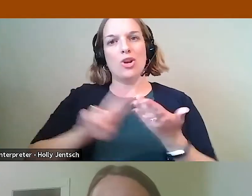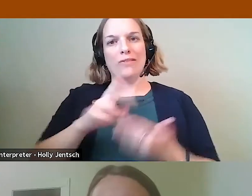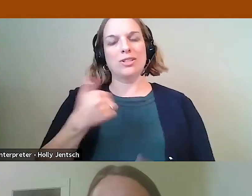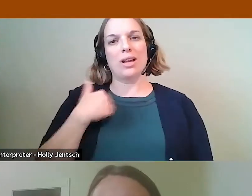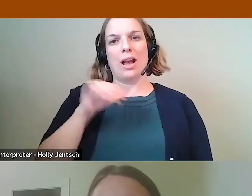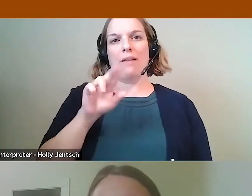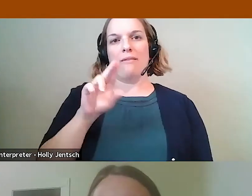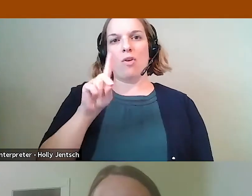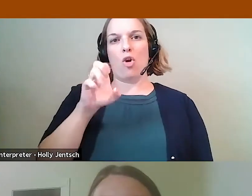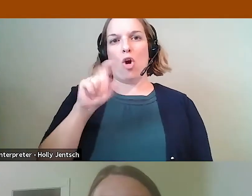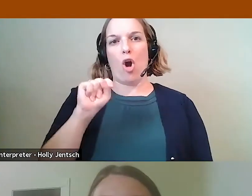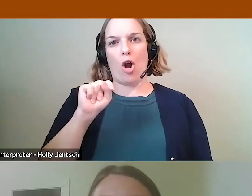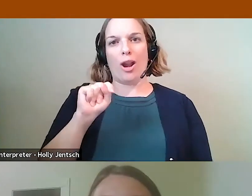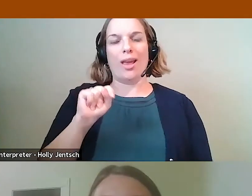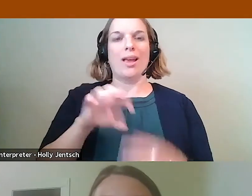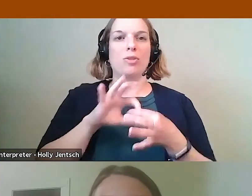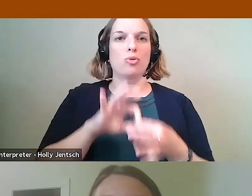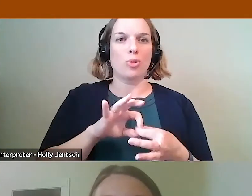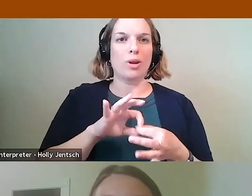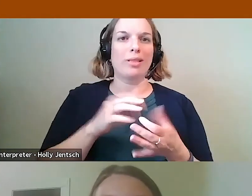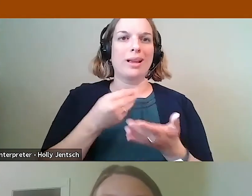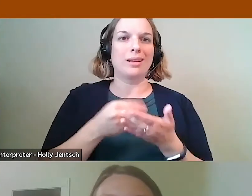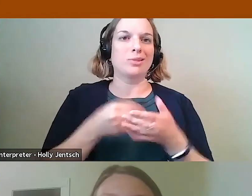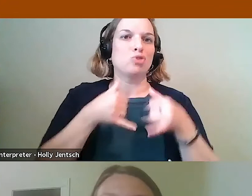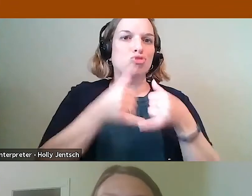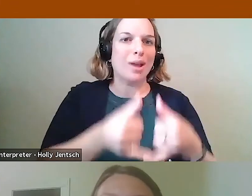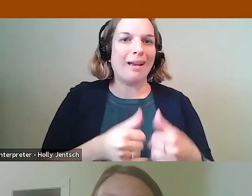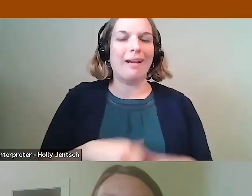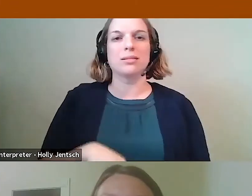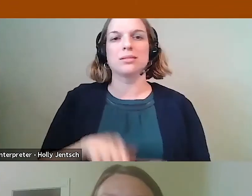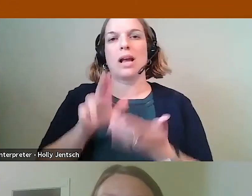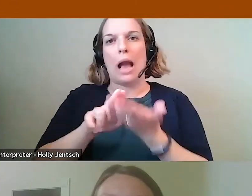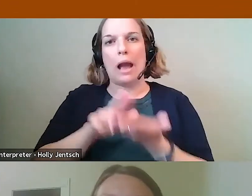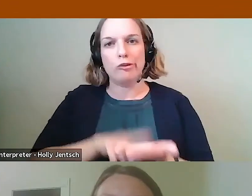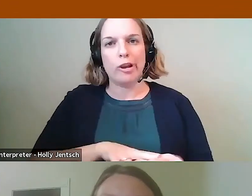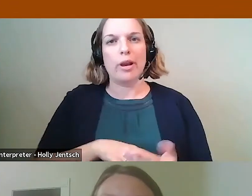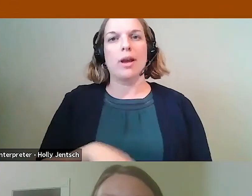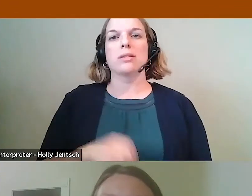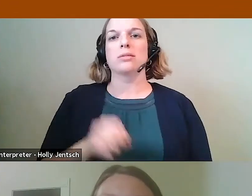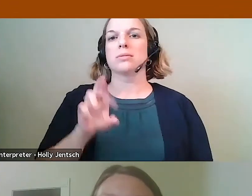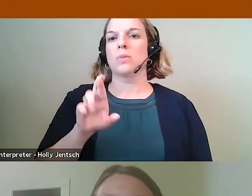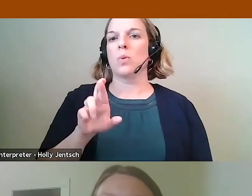related to grants and contracts or if they have ever, you know,